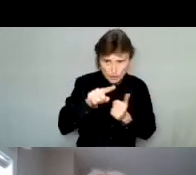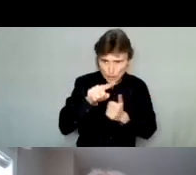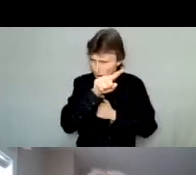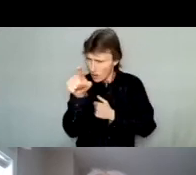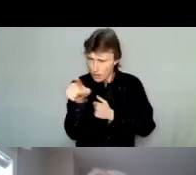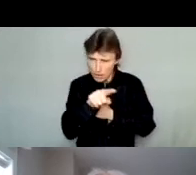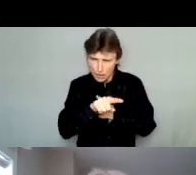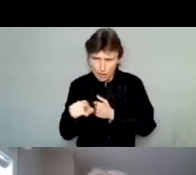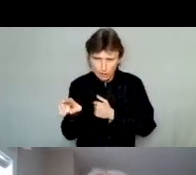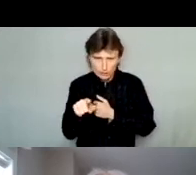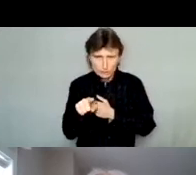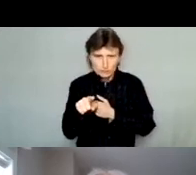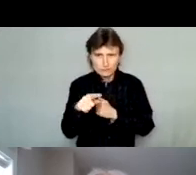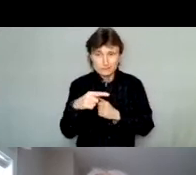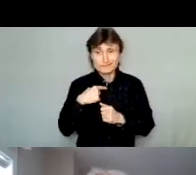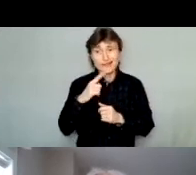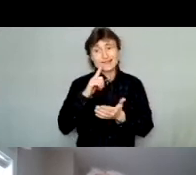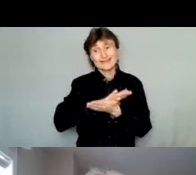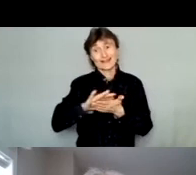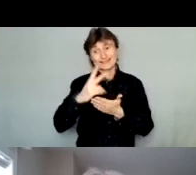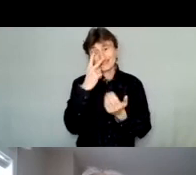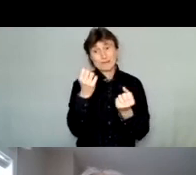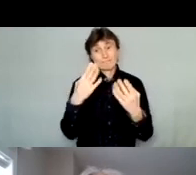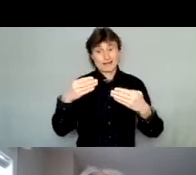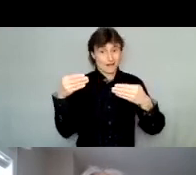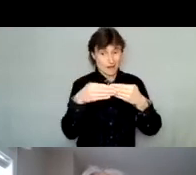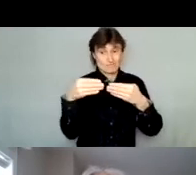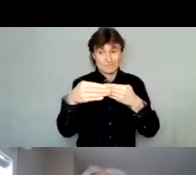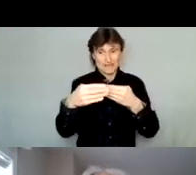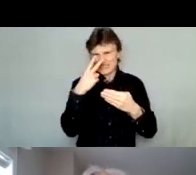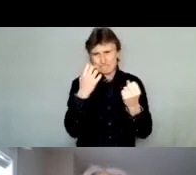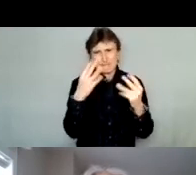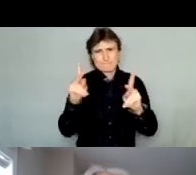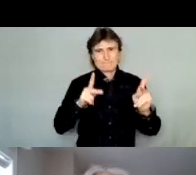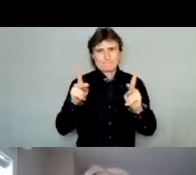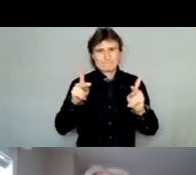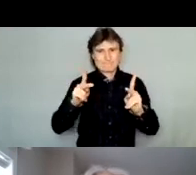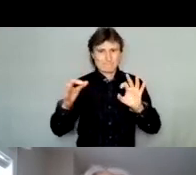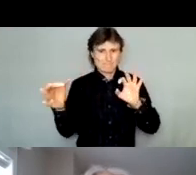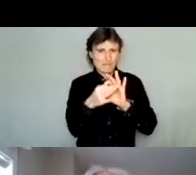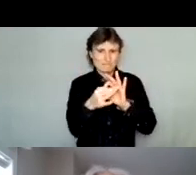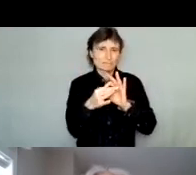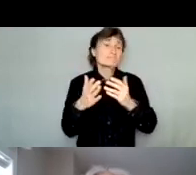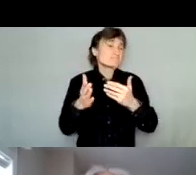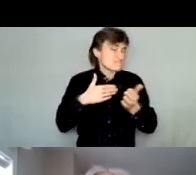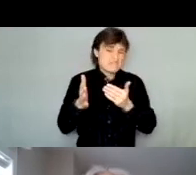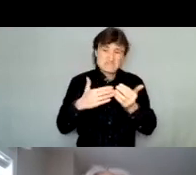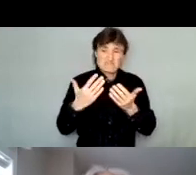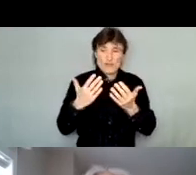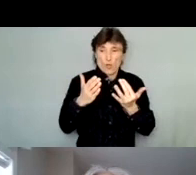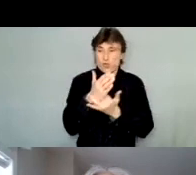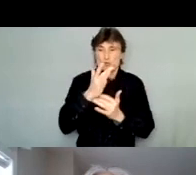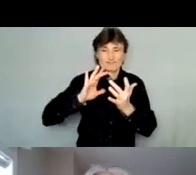It's nice to have to go through many screens and see so many people even though it's virtual.